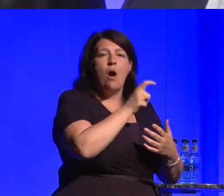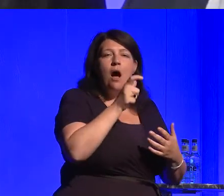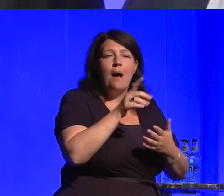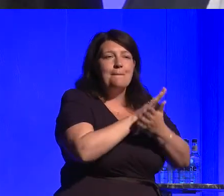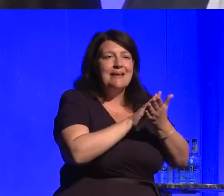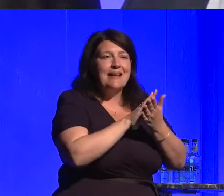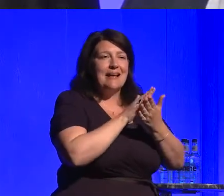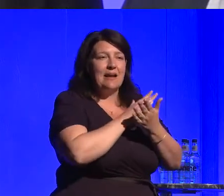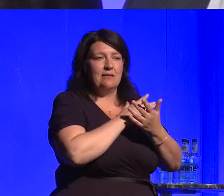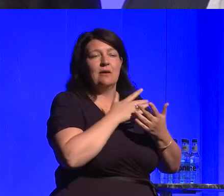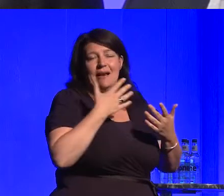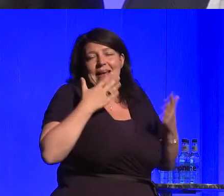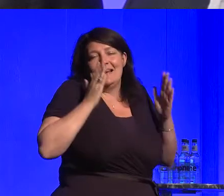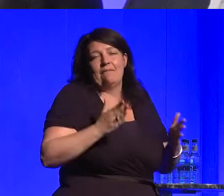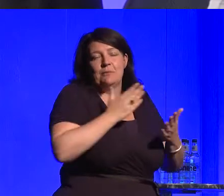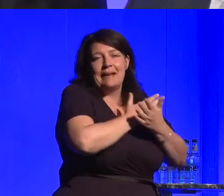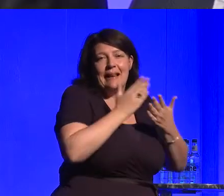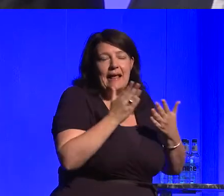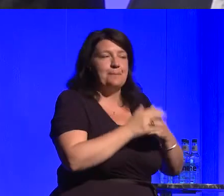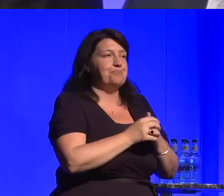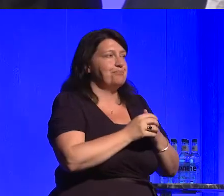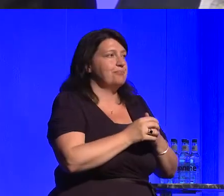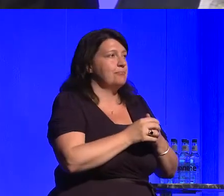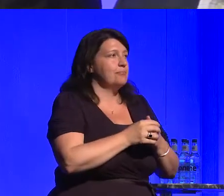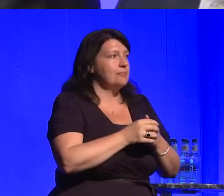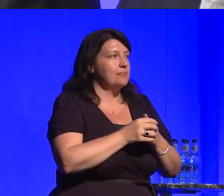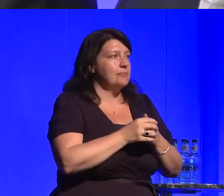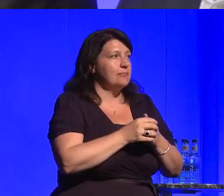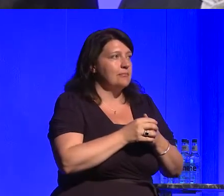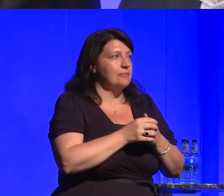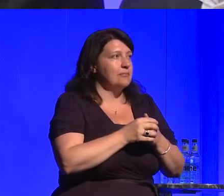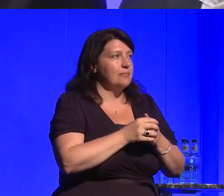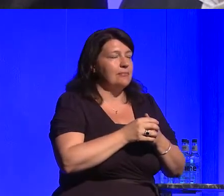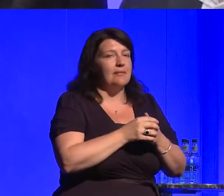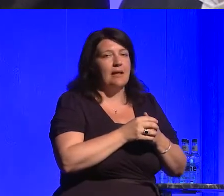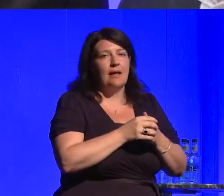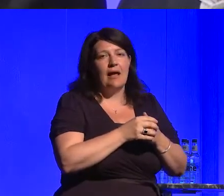of time, but we are not talking about just end-of-life care, we are talking about care